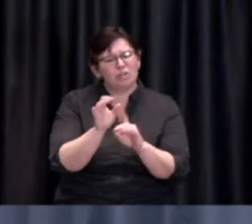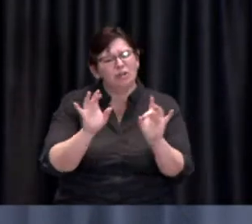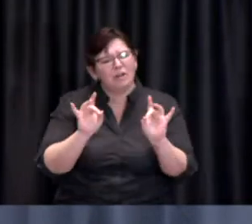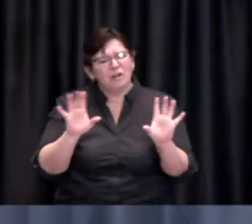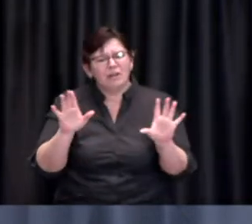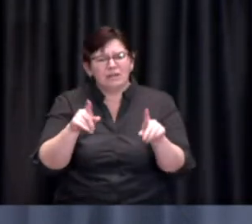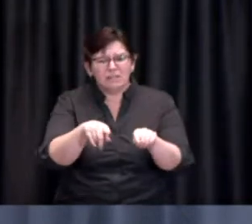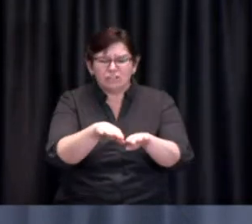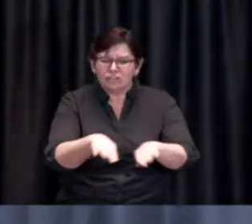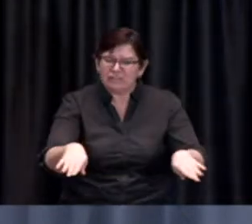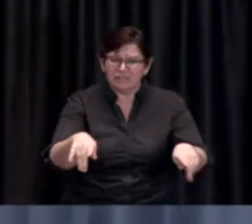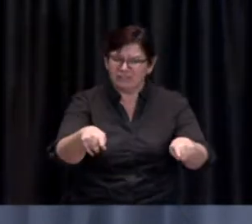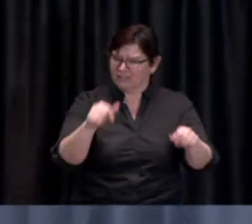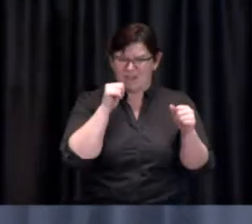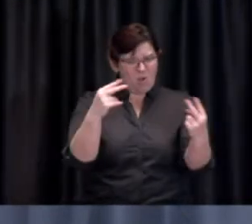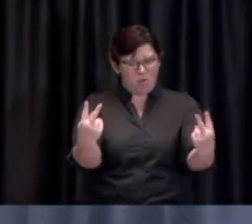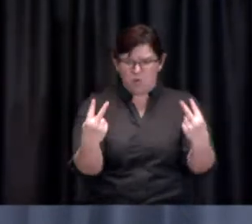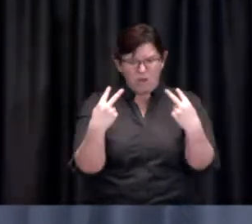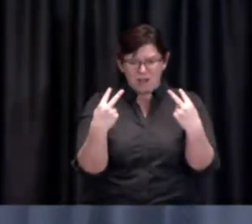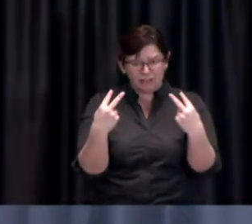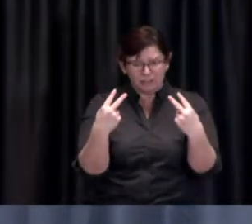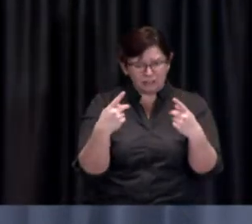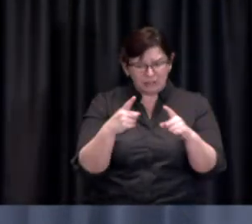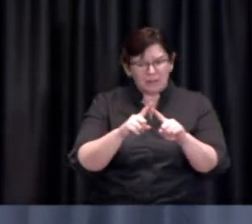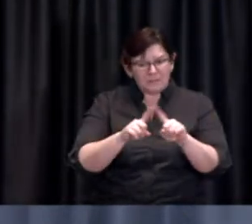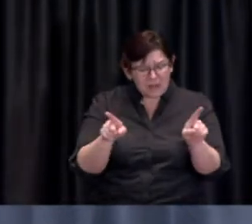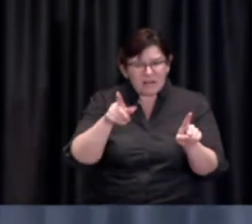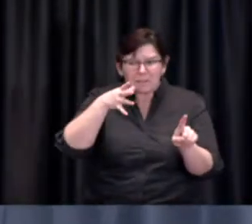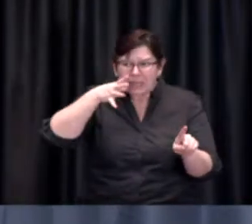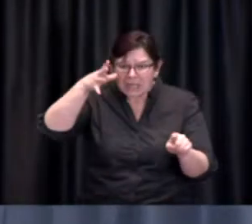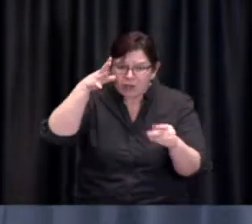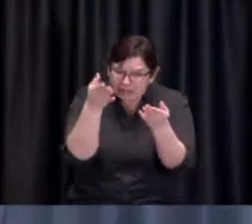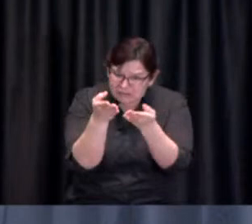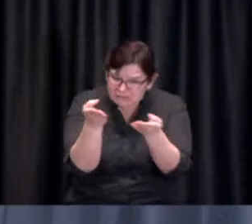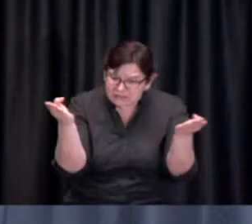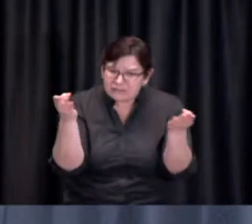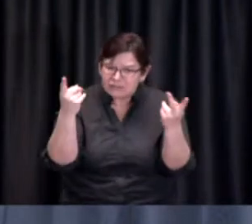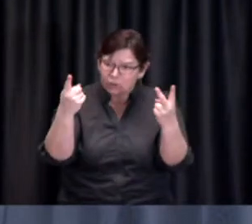parents keep an eye to this that kids we try to tell them to speak up when they see it happening